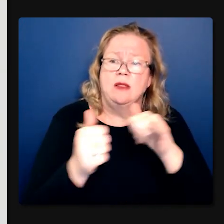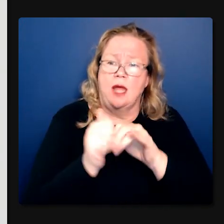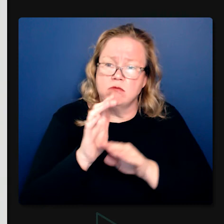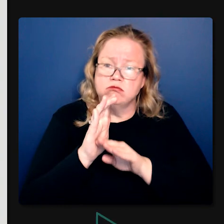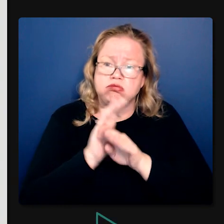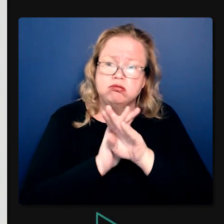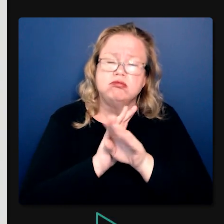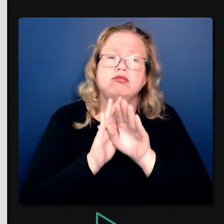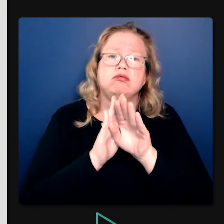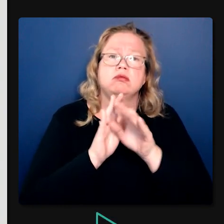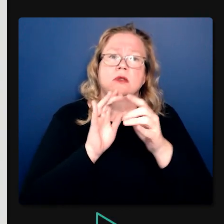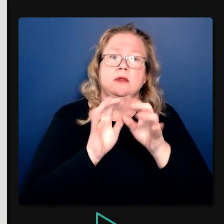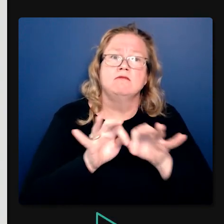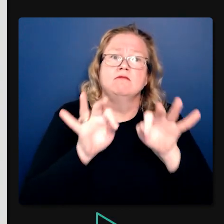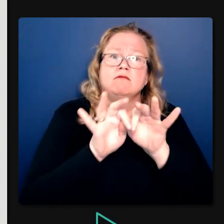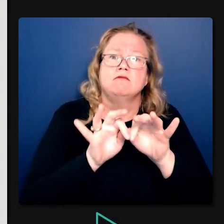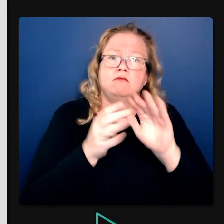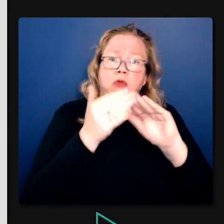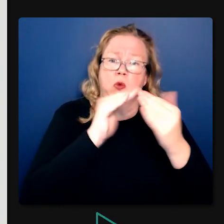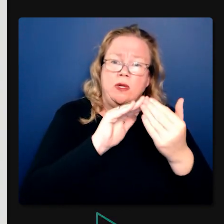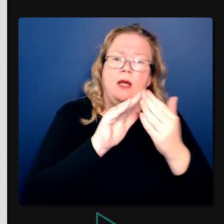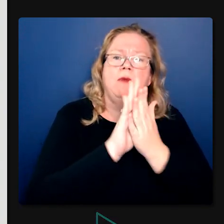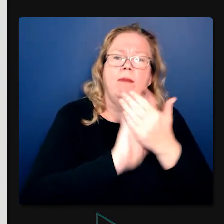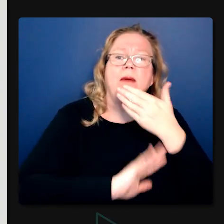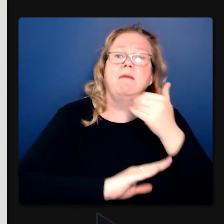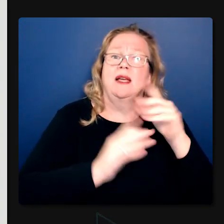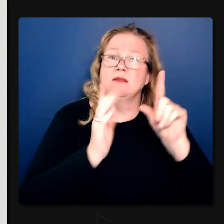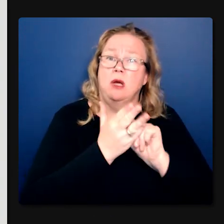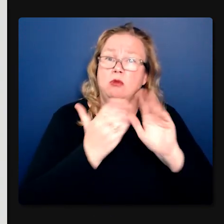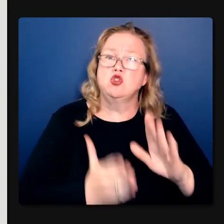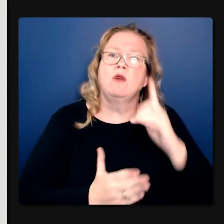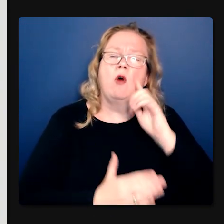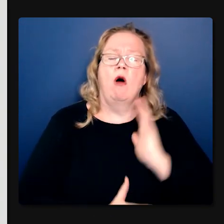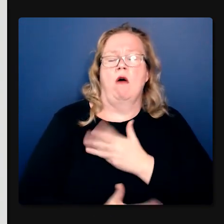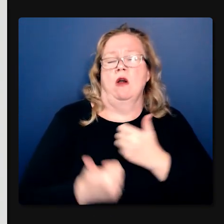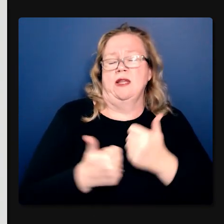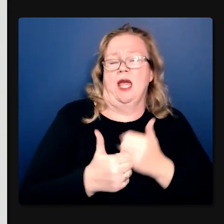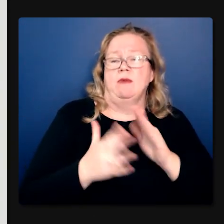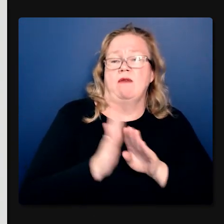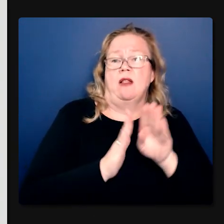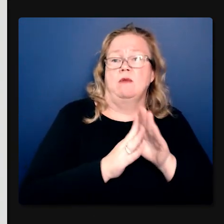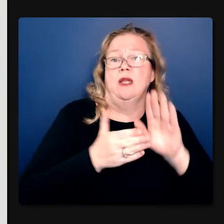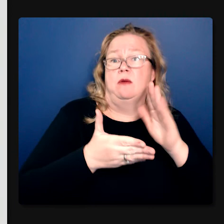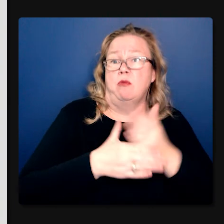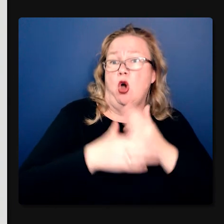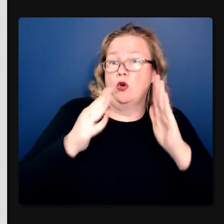that foster meaningful communities and be the best publisher for our game development partners.